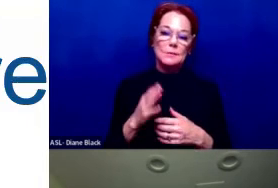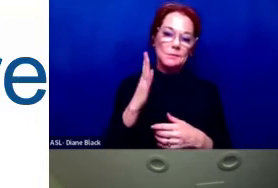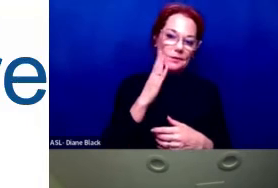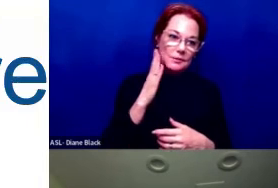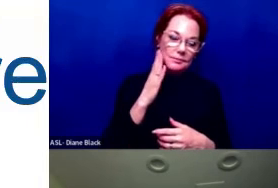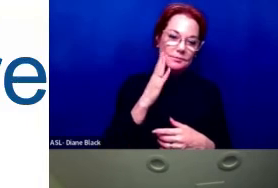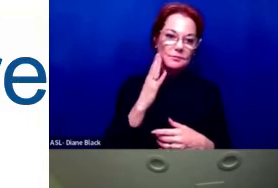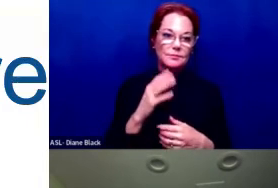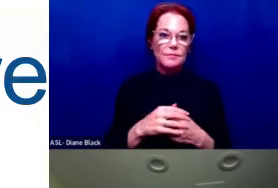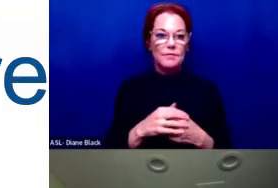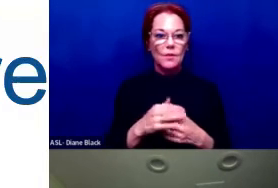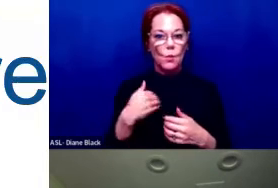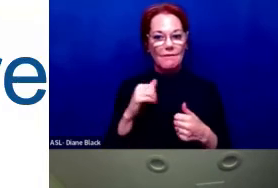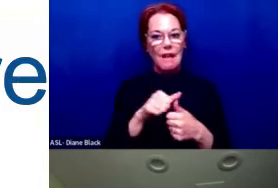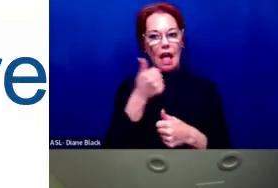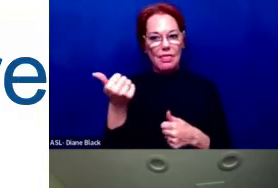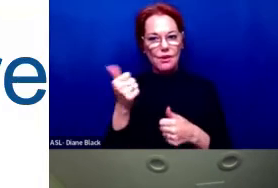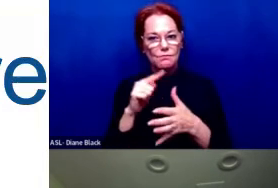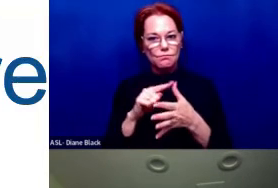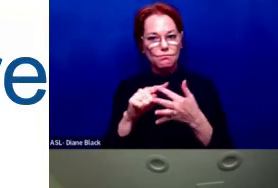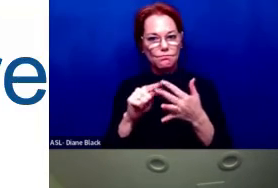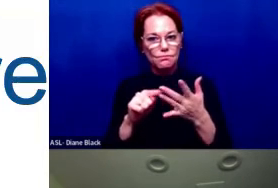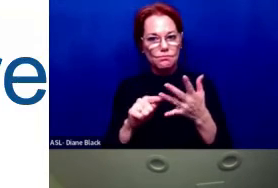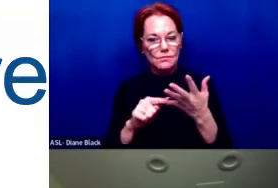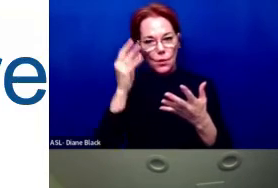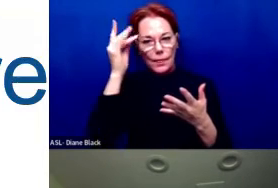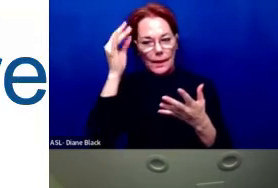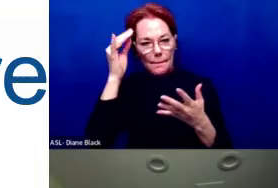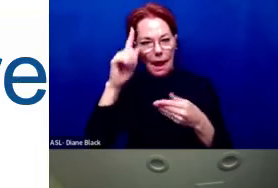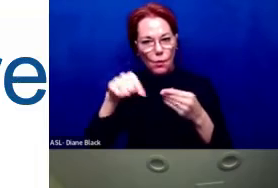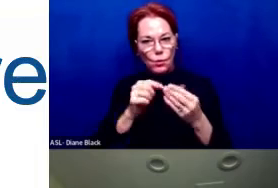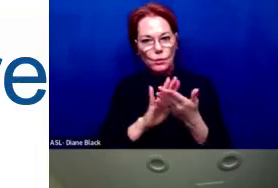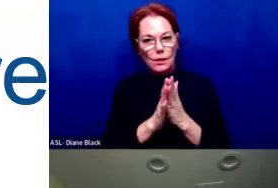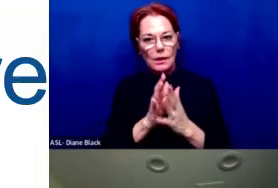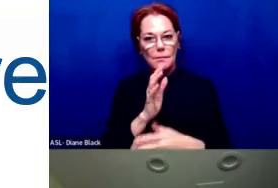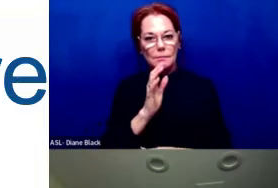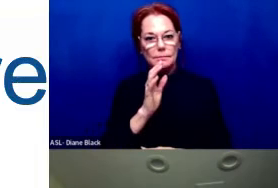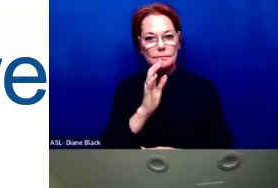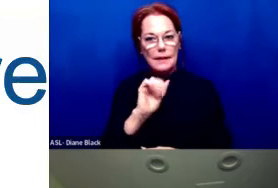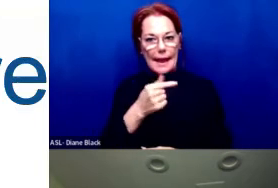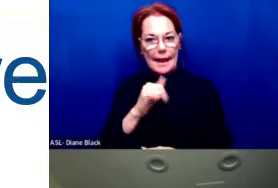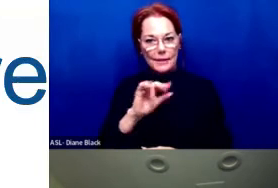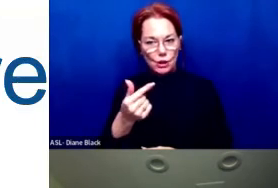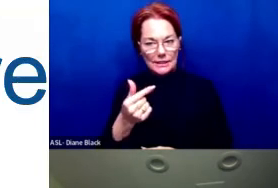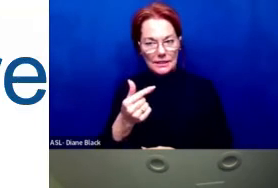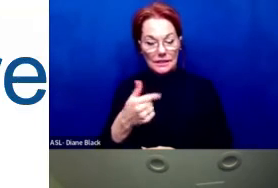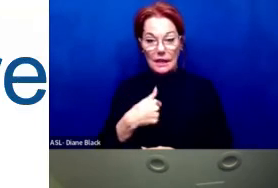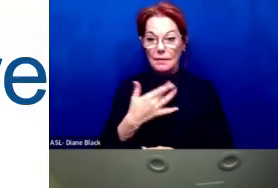many other other things to be considered when we are aging and I am lucky that I don't have any